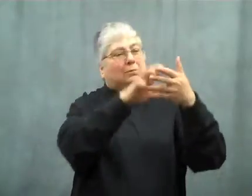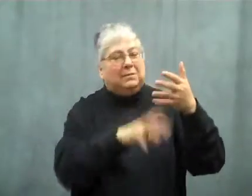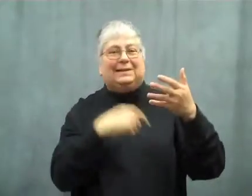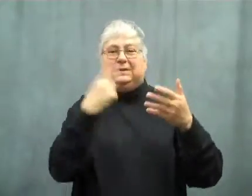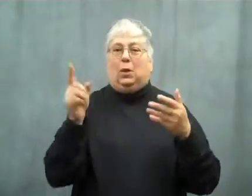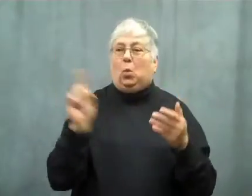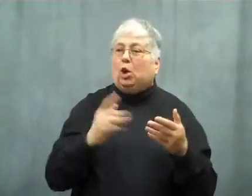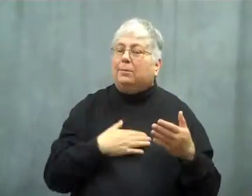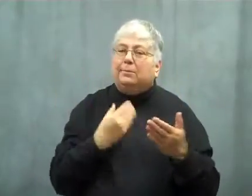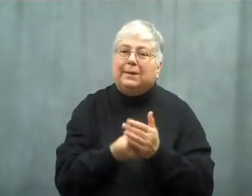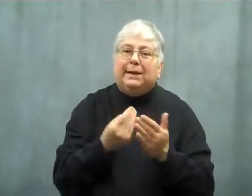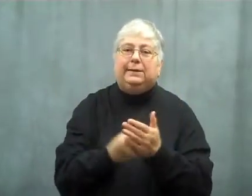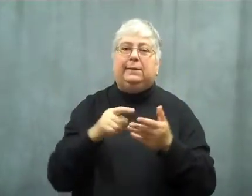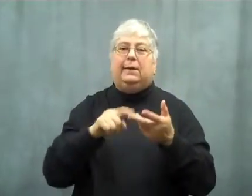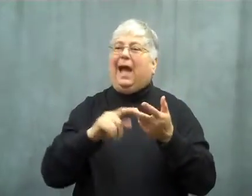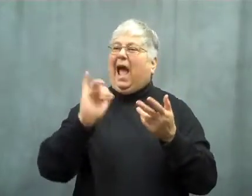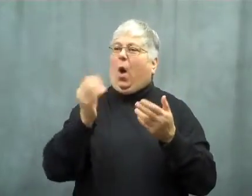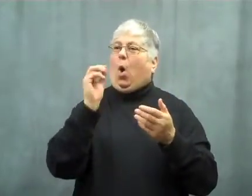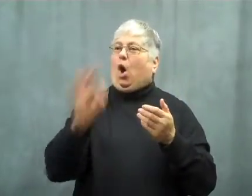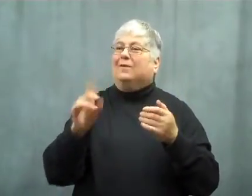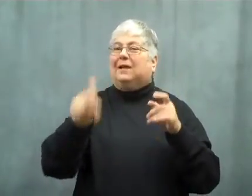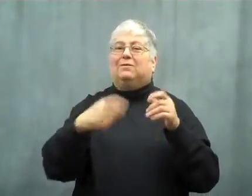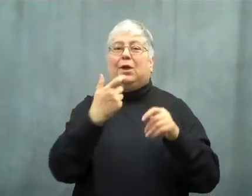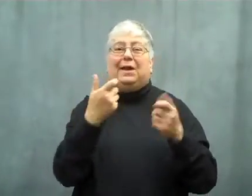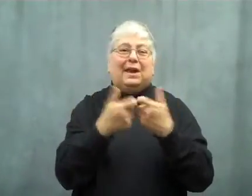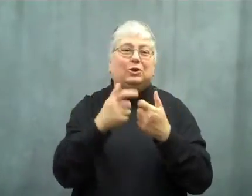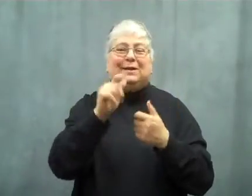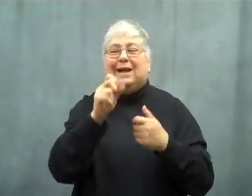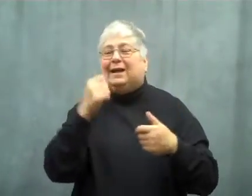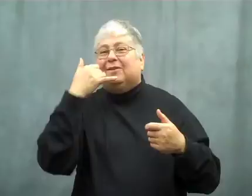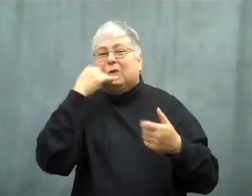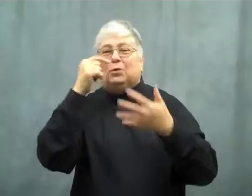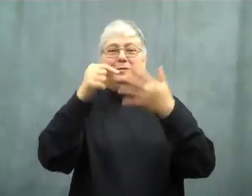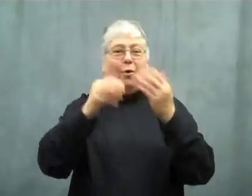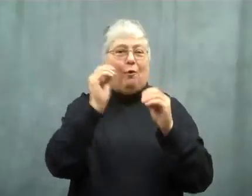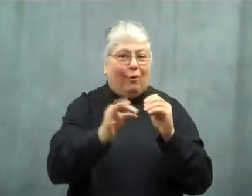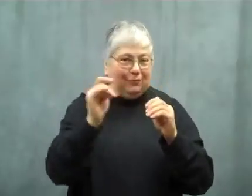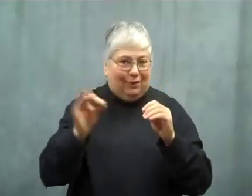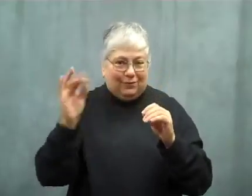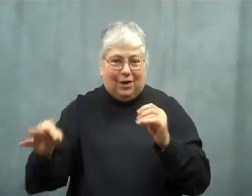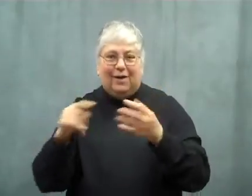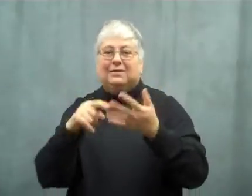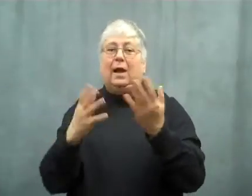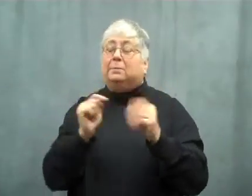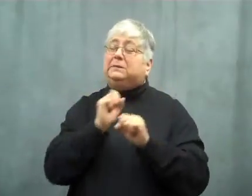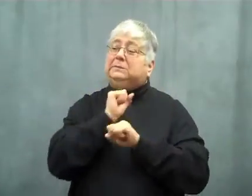They were longer, explaining where to find his money,